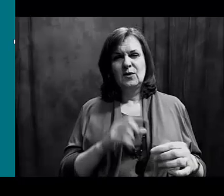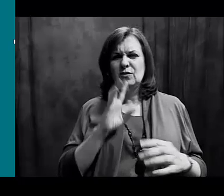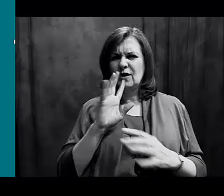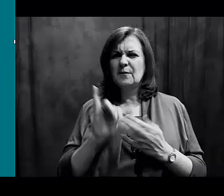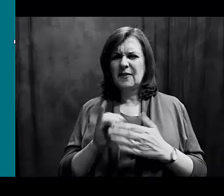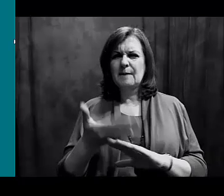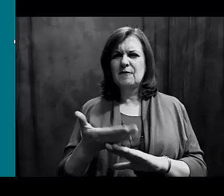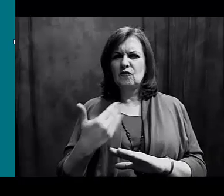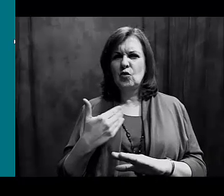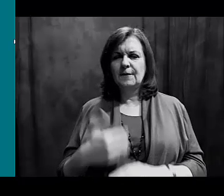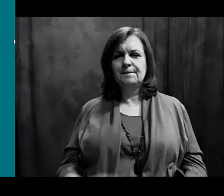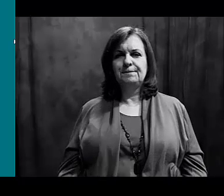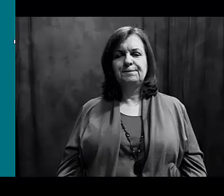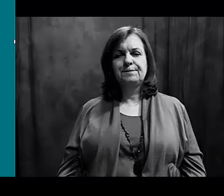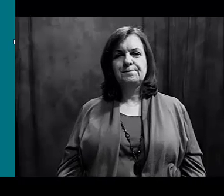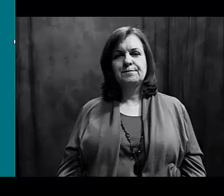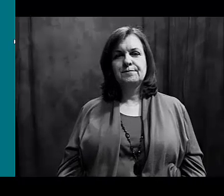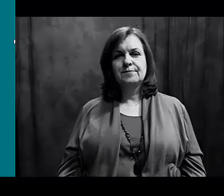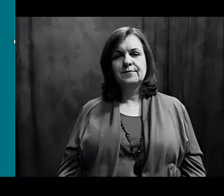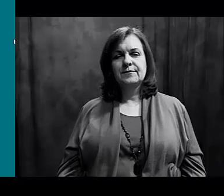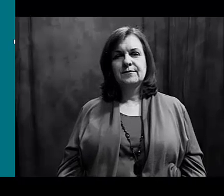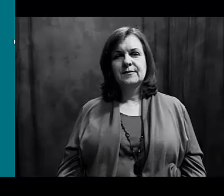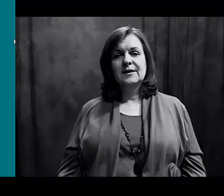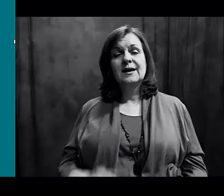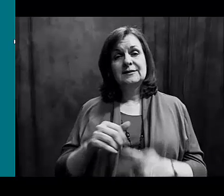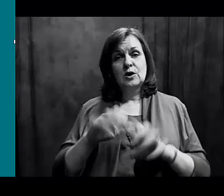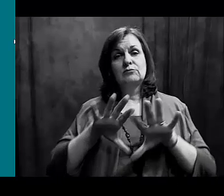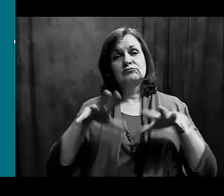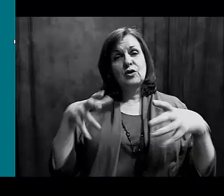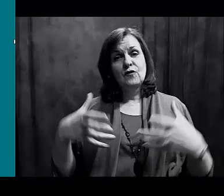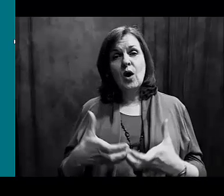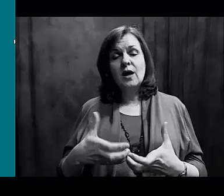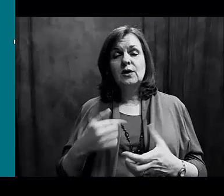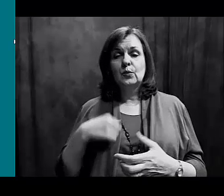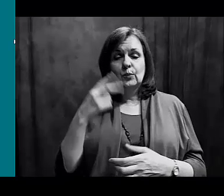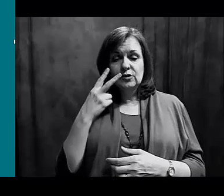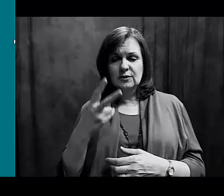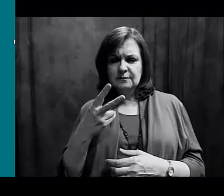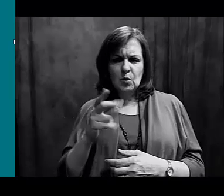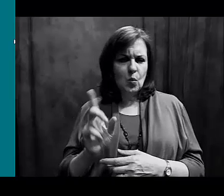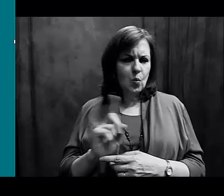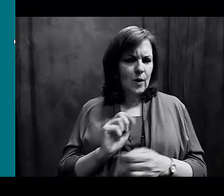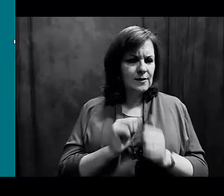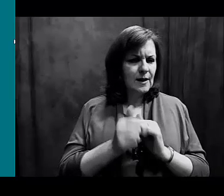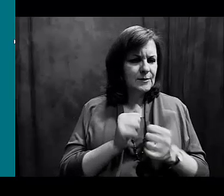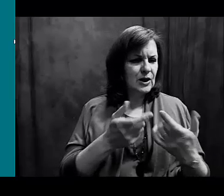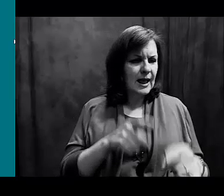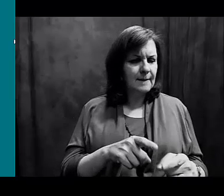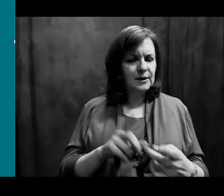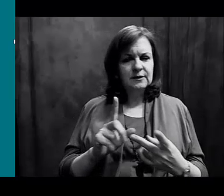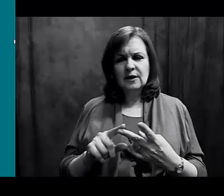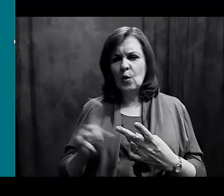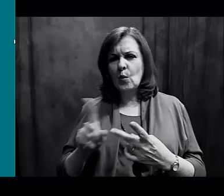what we really look at is whether or not competition is occurring - whether not predation as occurring